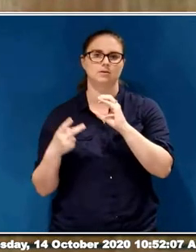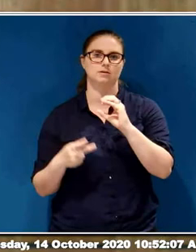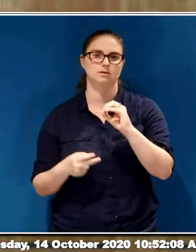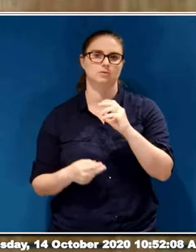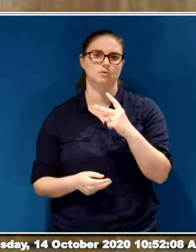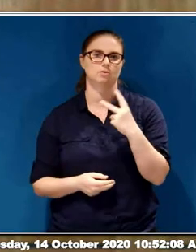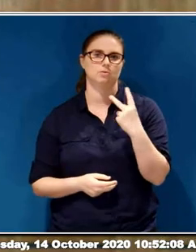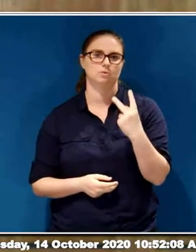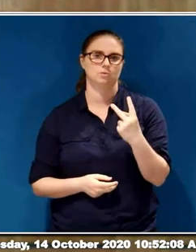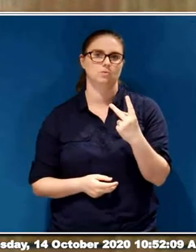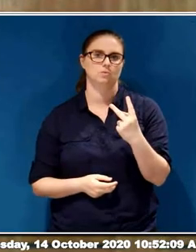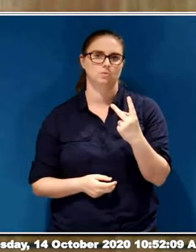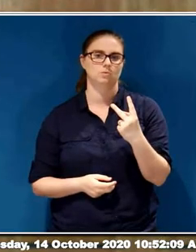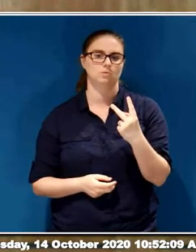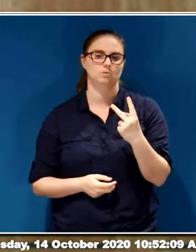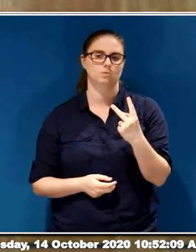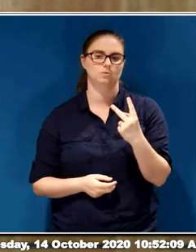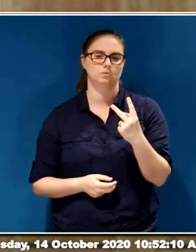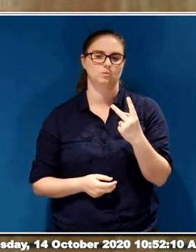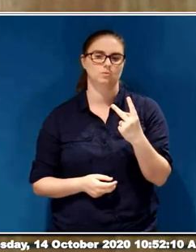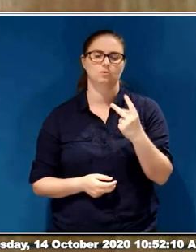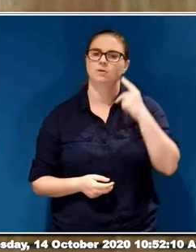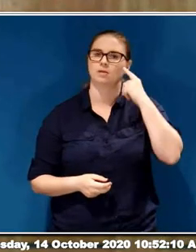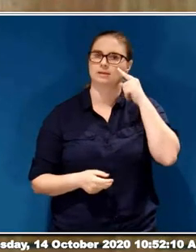I think the technical team is better at this than I am.